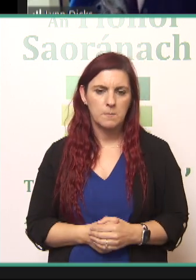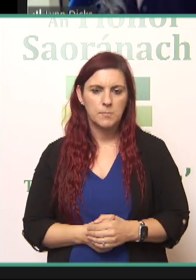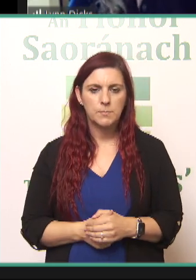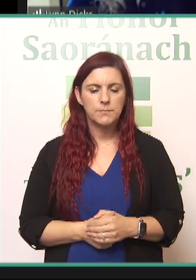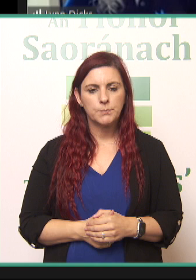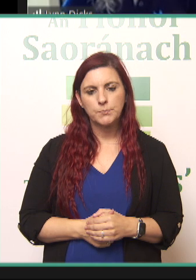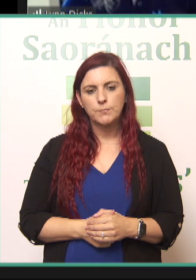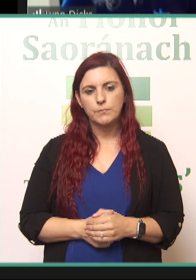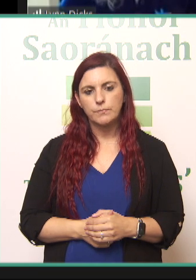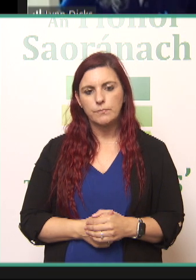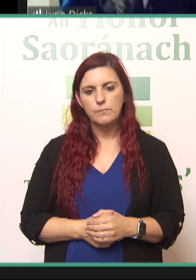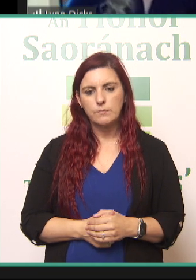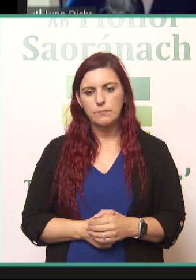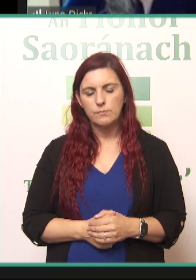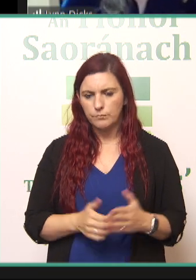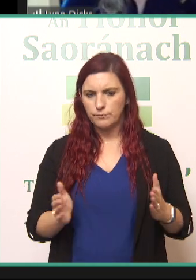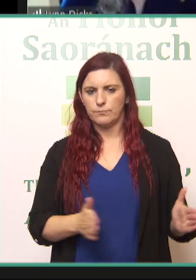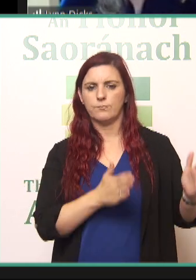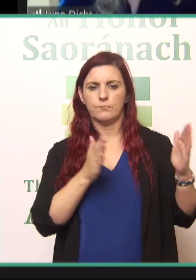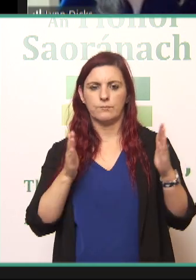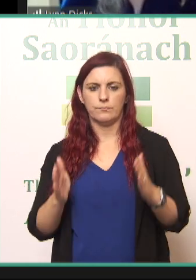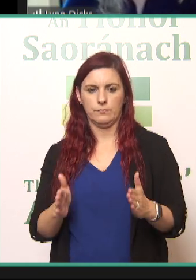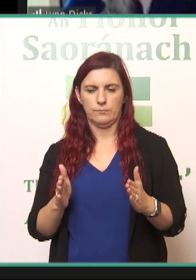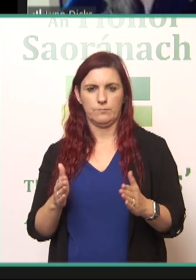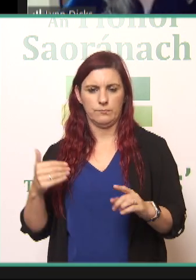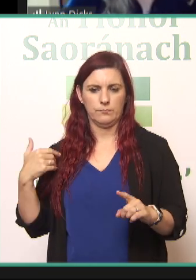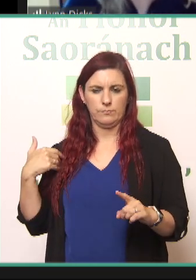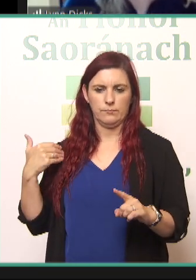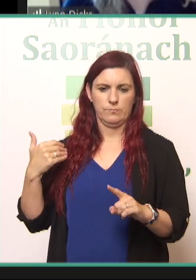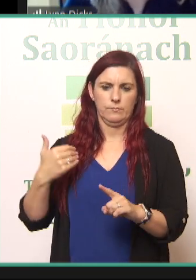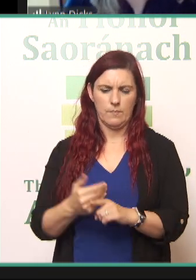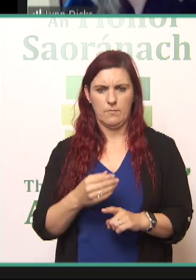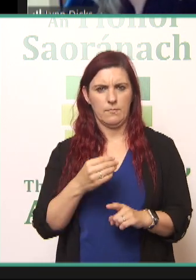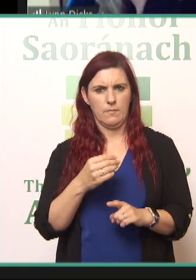now I'm going to show you what's what's actually quite a beautifully done picture of